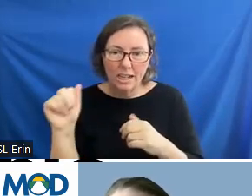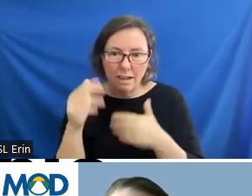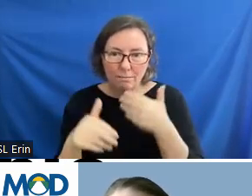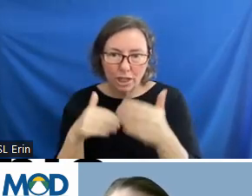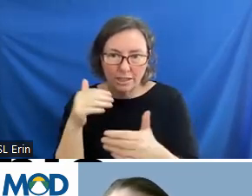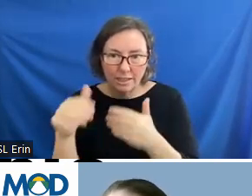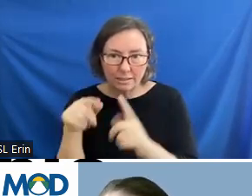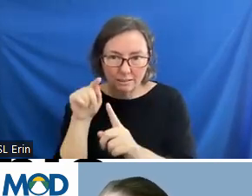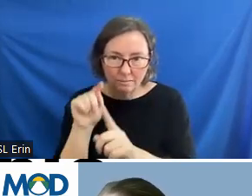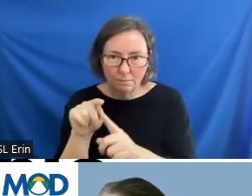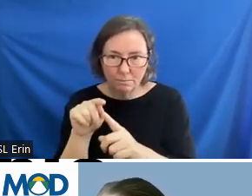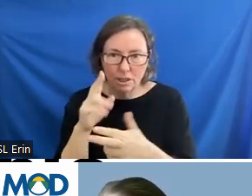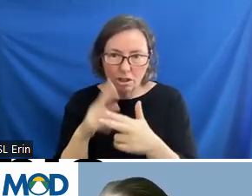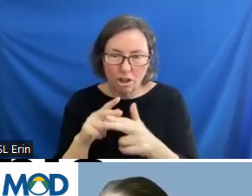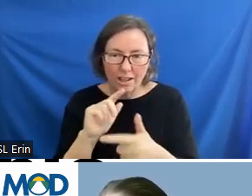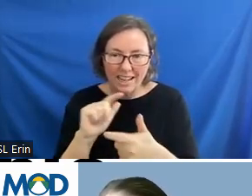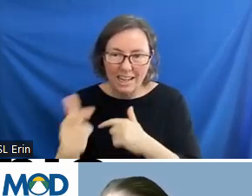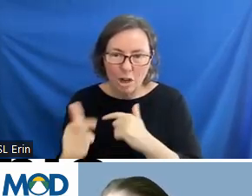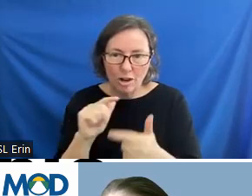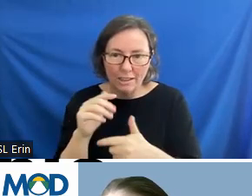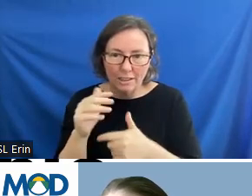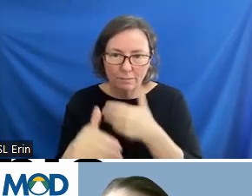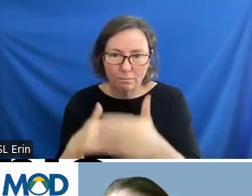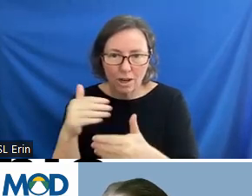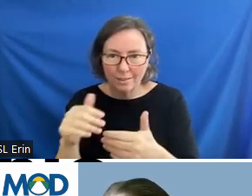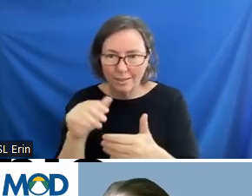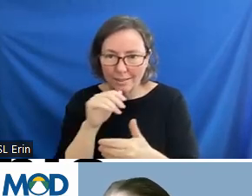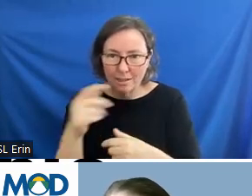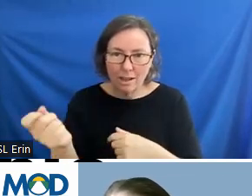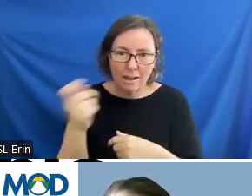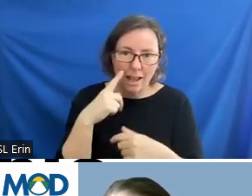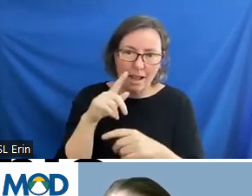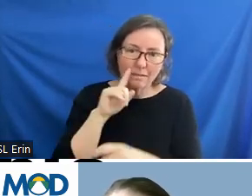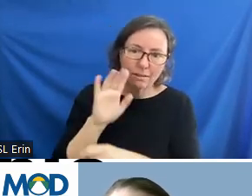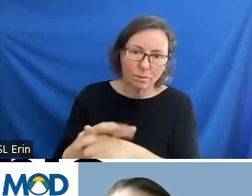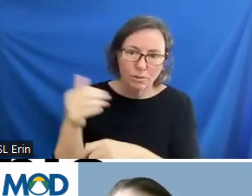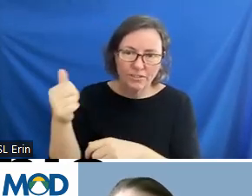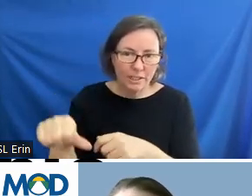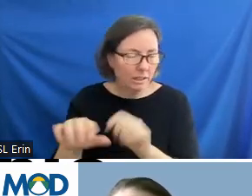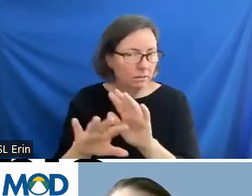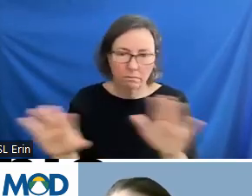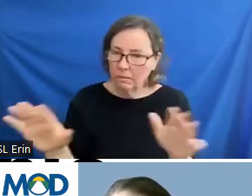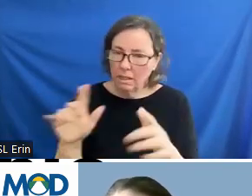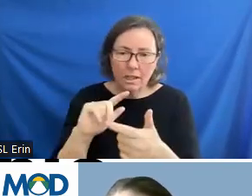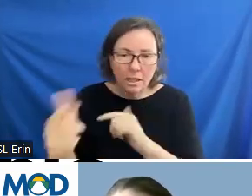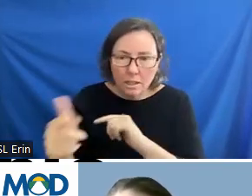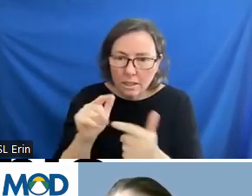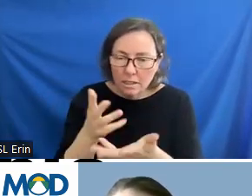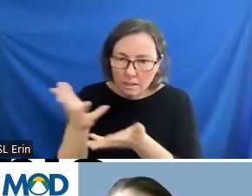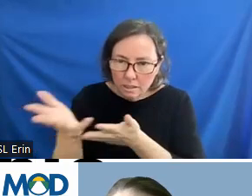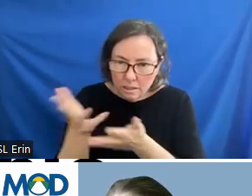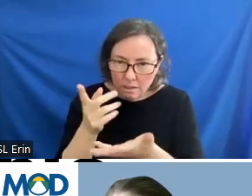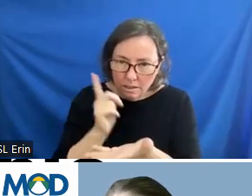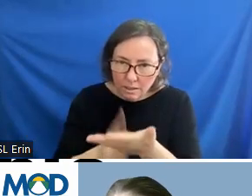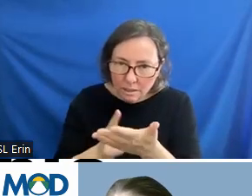is this interactive process between you, the ADA coordinator and the employee who is asking for the